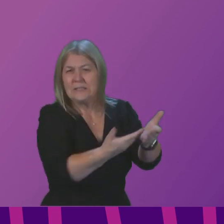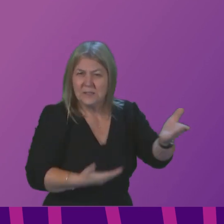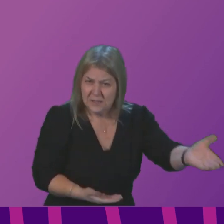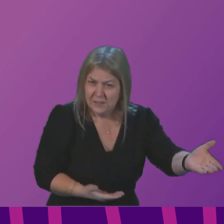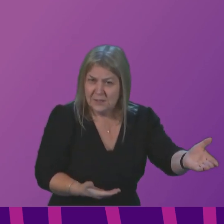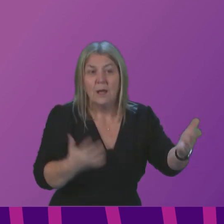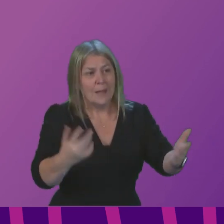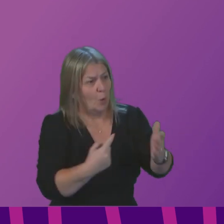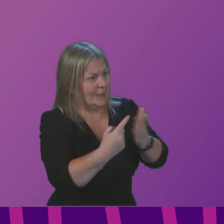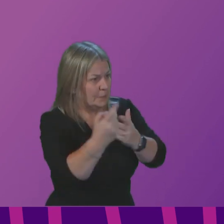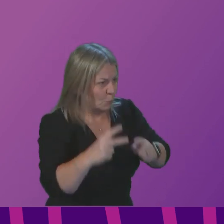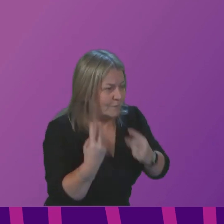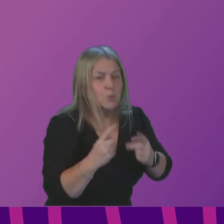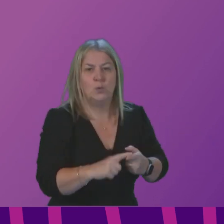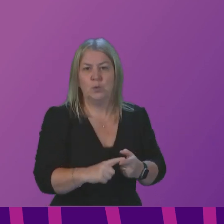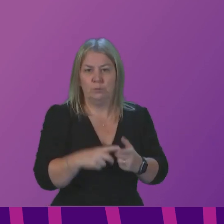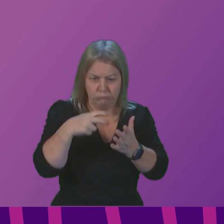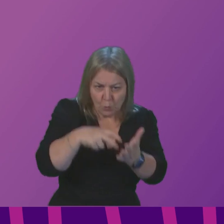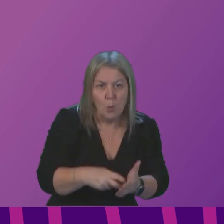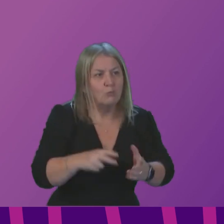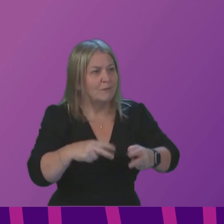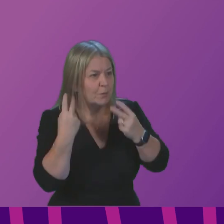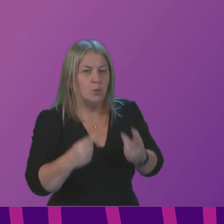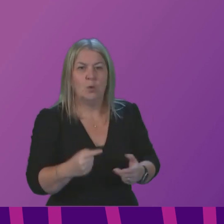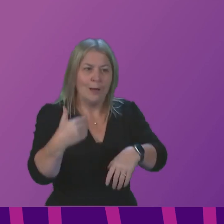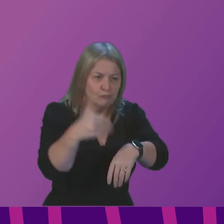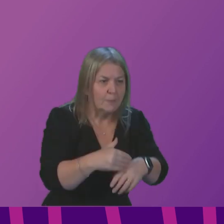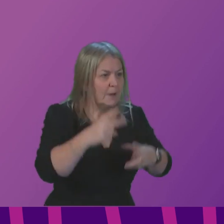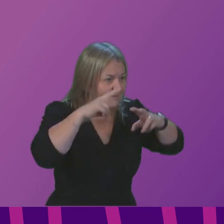review, a case note review, a public inquiry, criminal investigations and continued failings